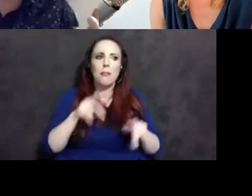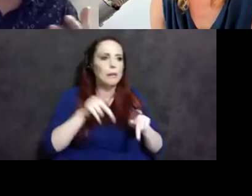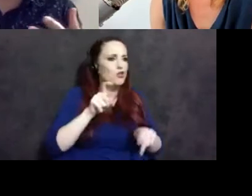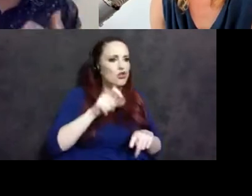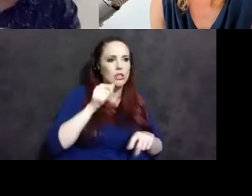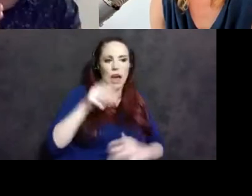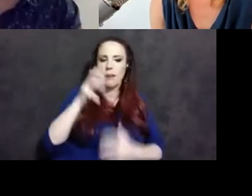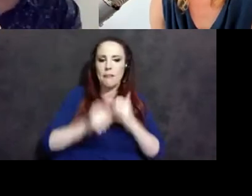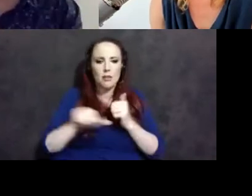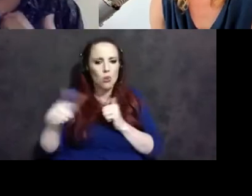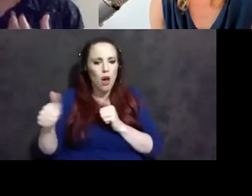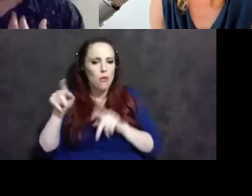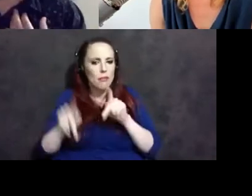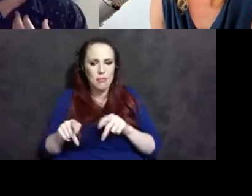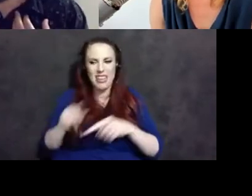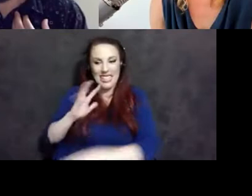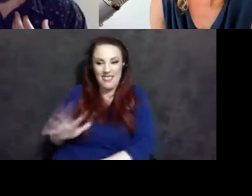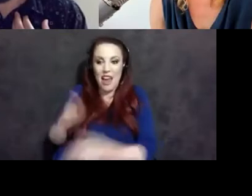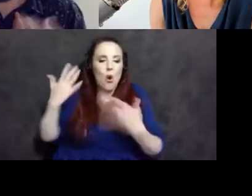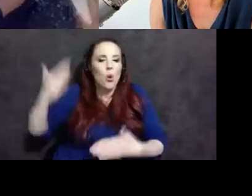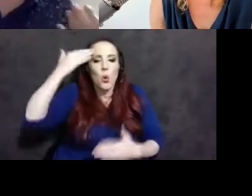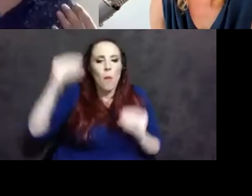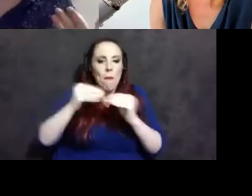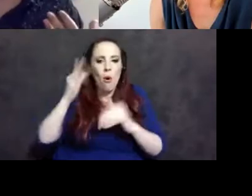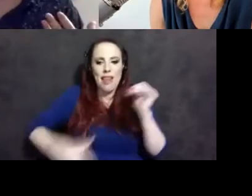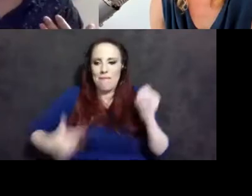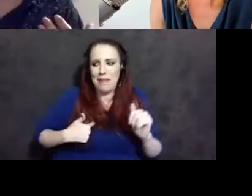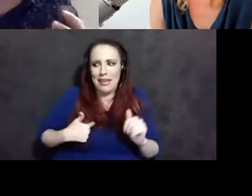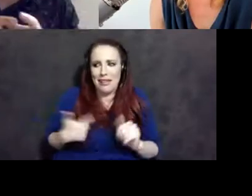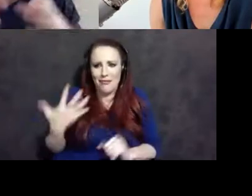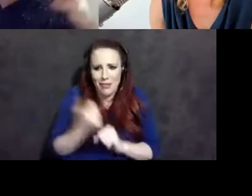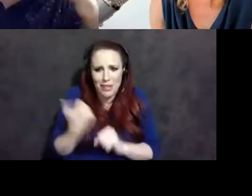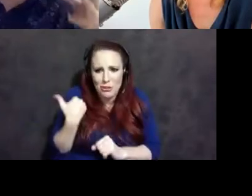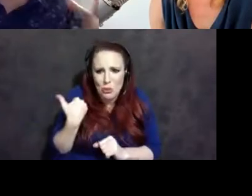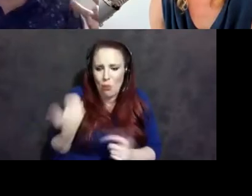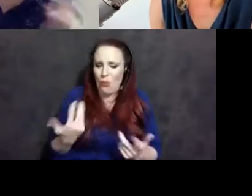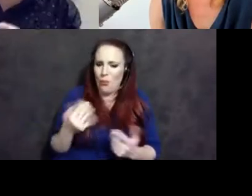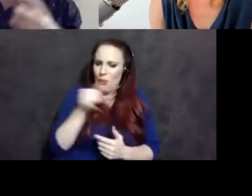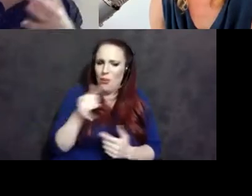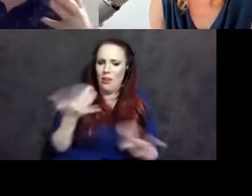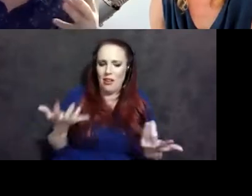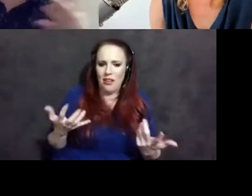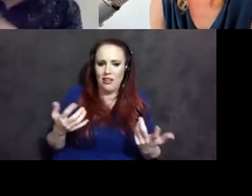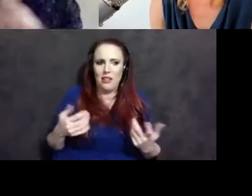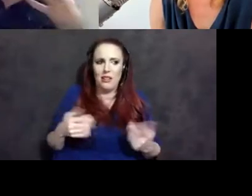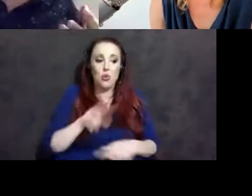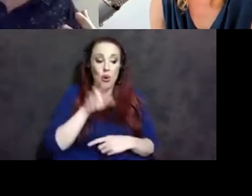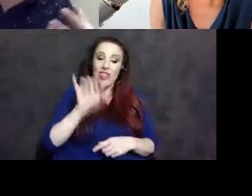He knows more than I do 5 years ago. And that means those 250 years, that's doable.